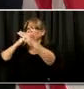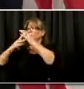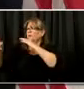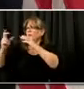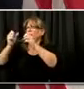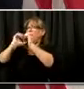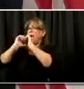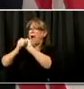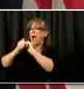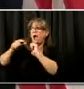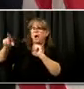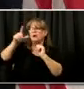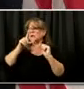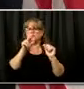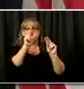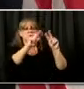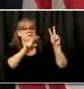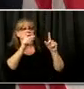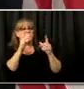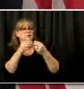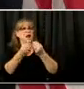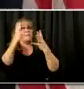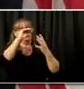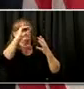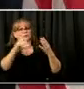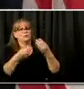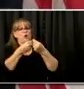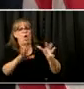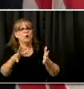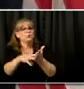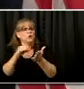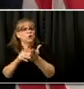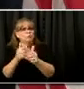some we also want to make sure that every school district has the tools it needs to